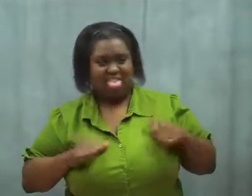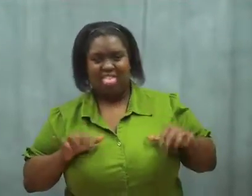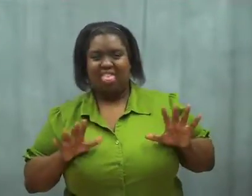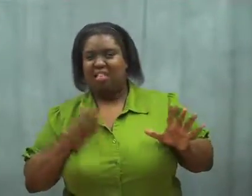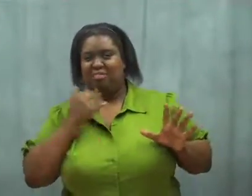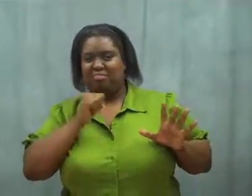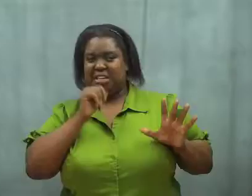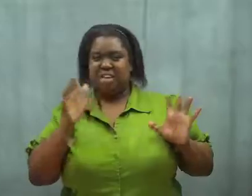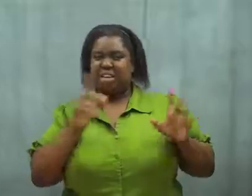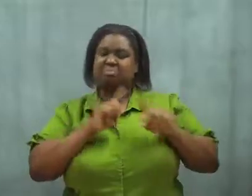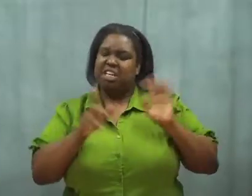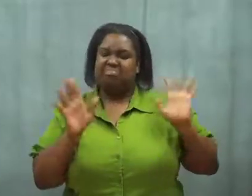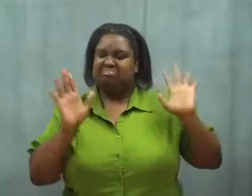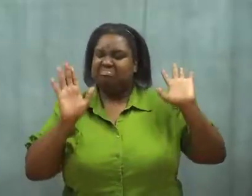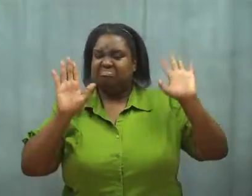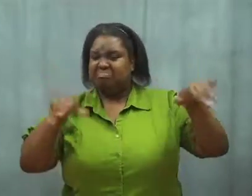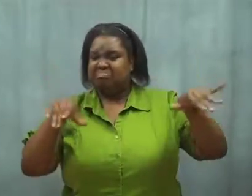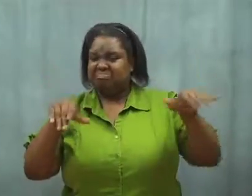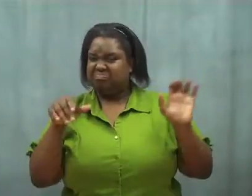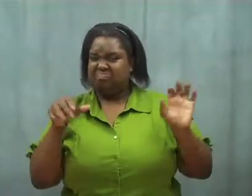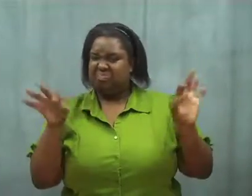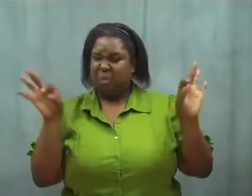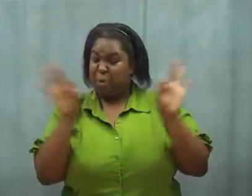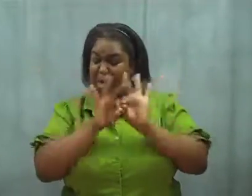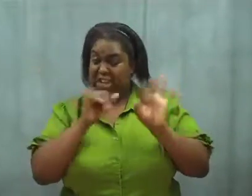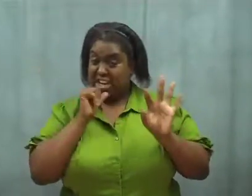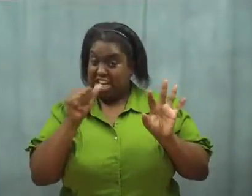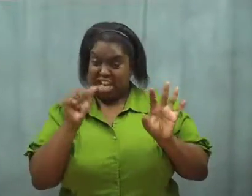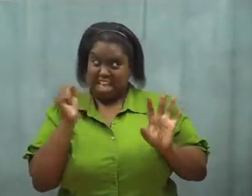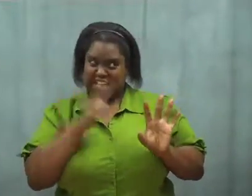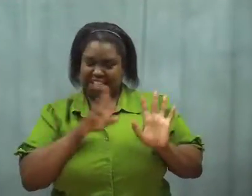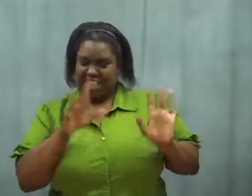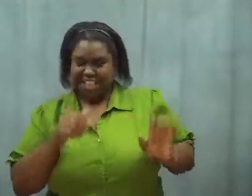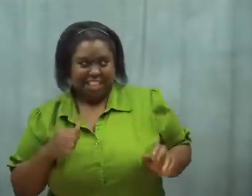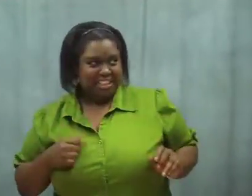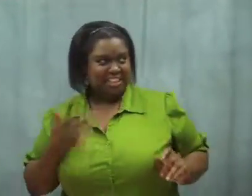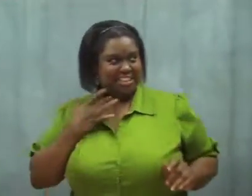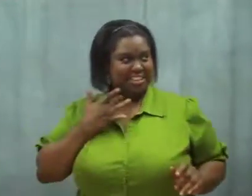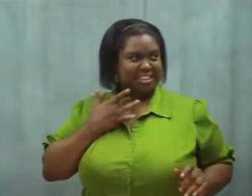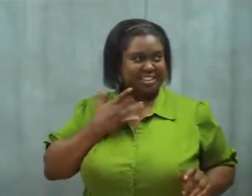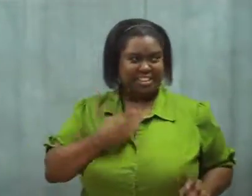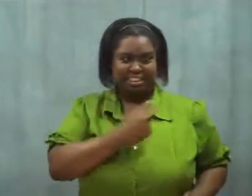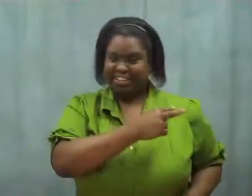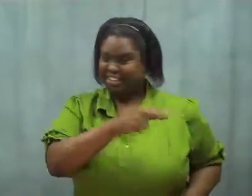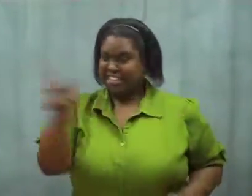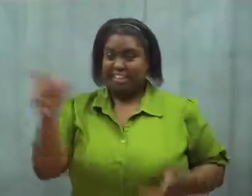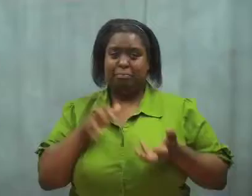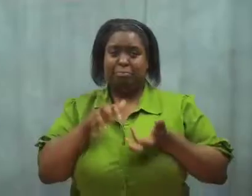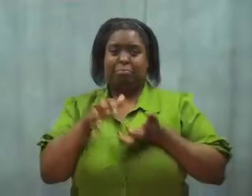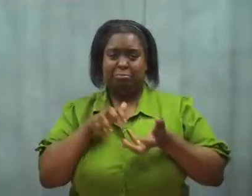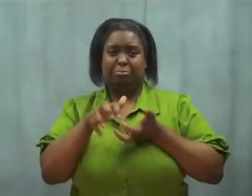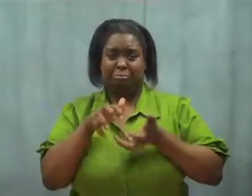But I thought I'd better not. Just let it go, it's not worth asking.